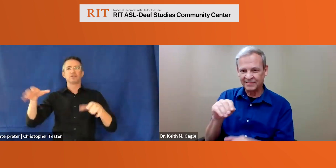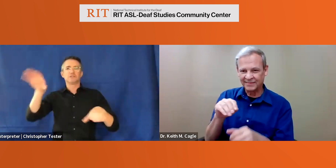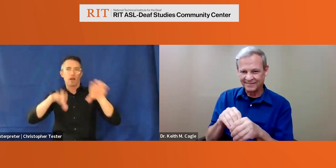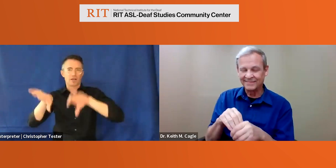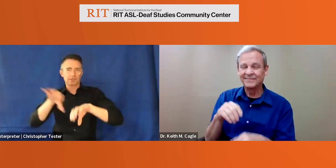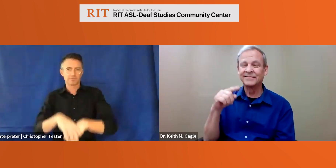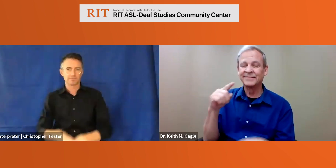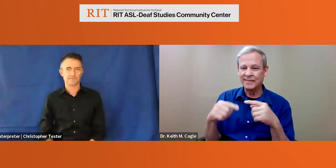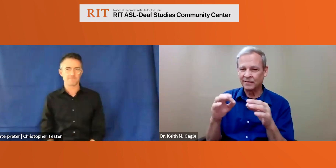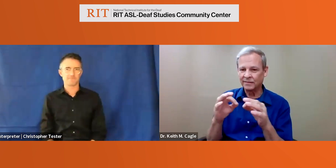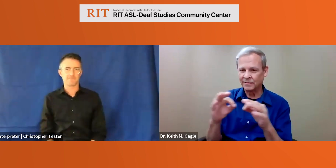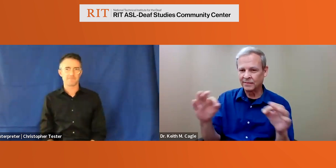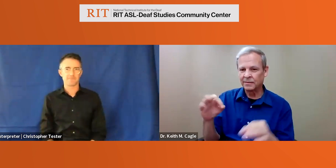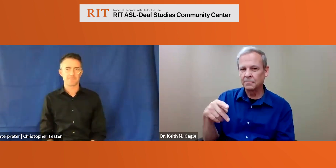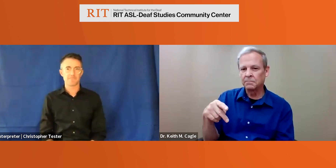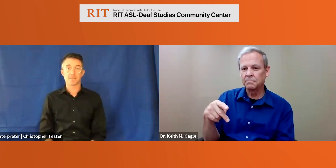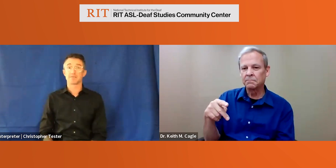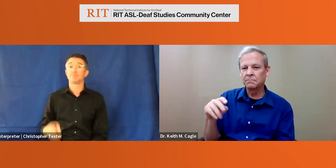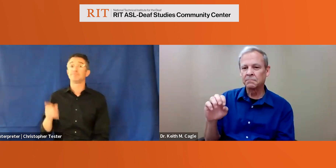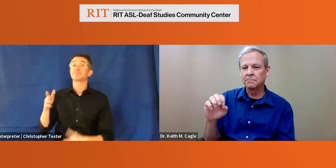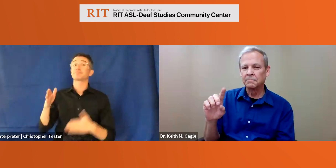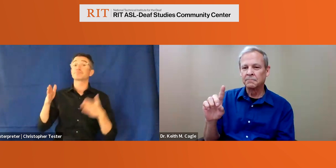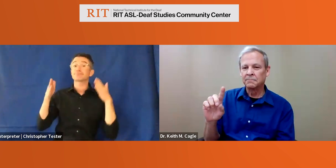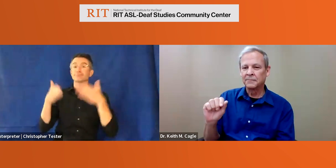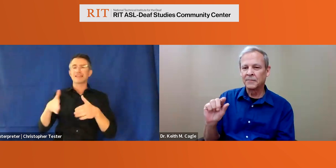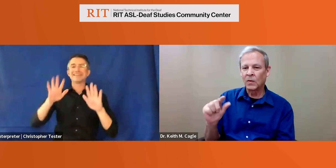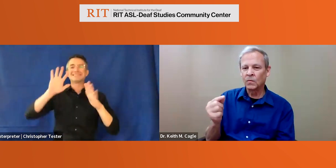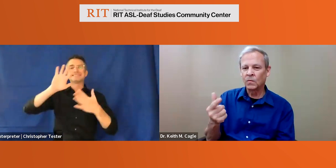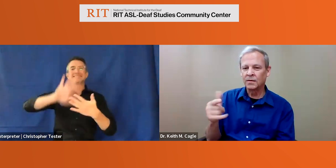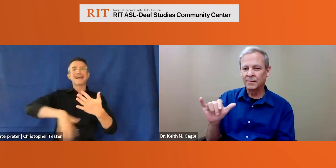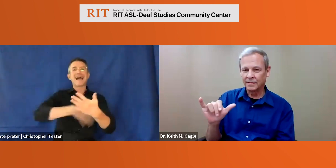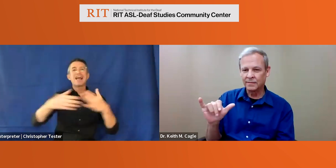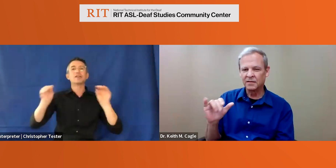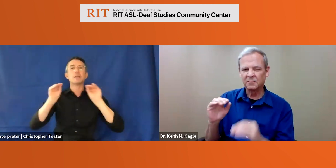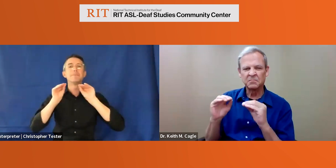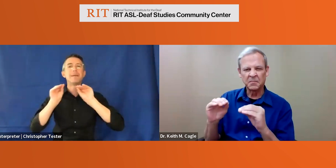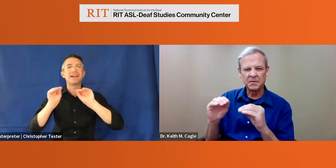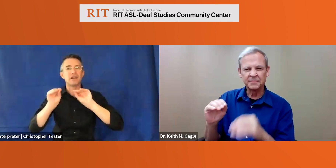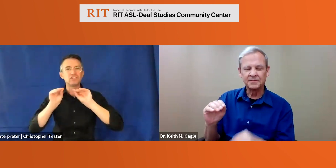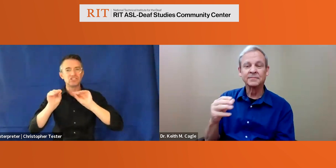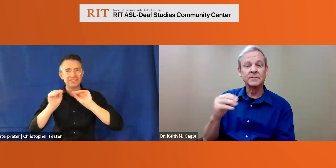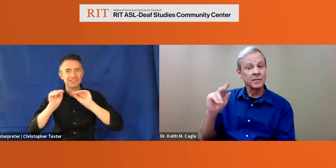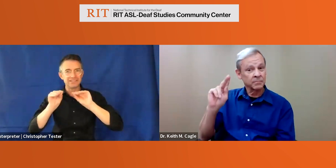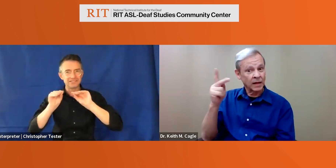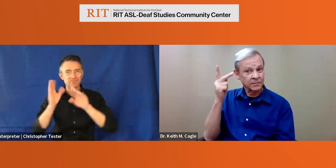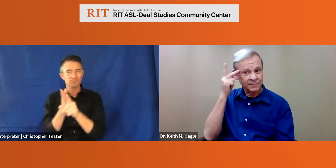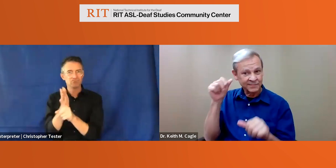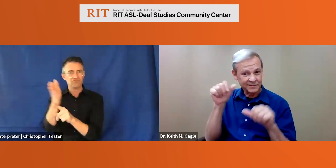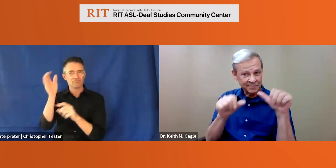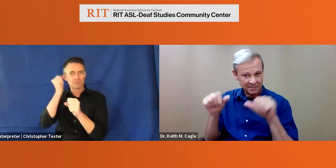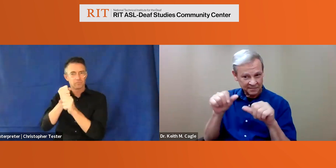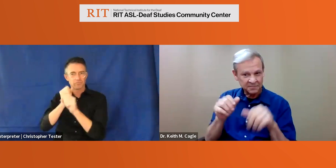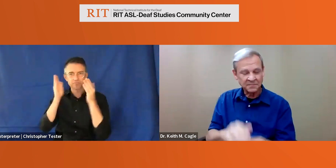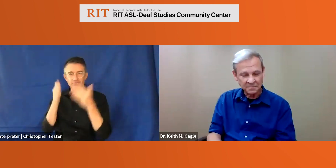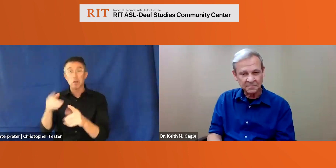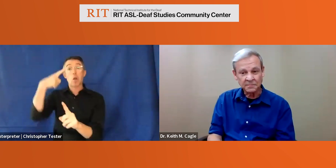He then achieved his master's degree in Sign Language Pedagogy...